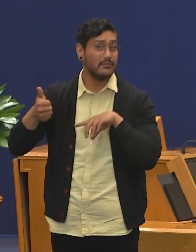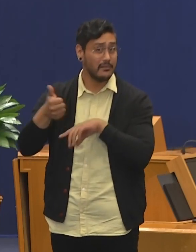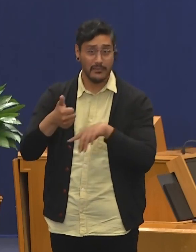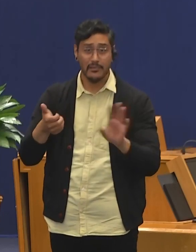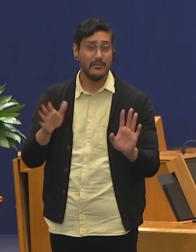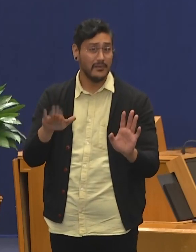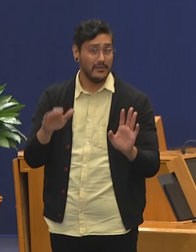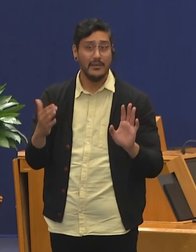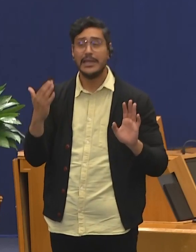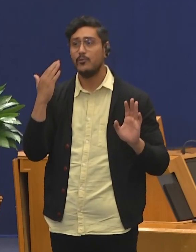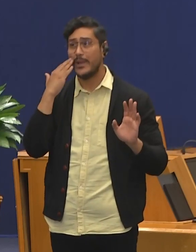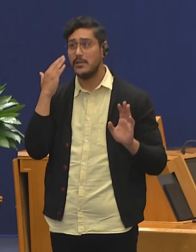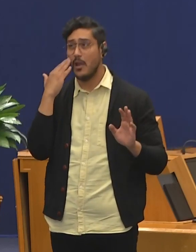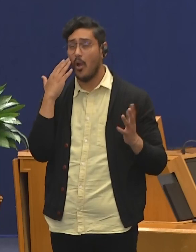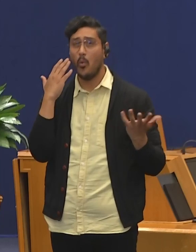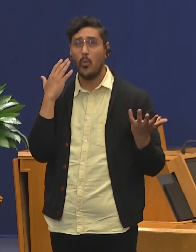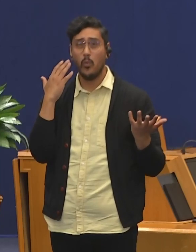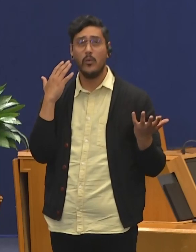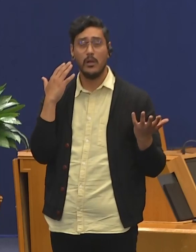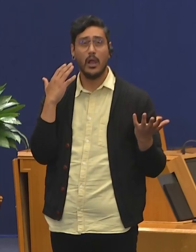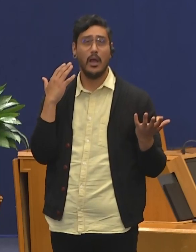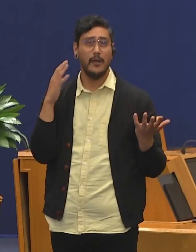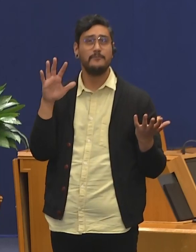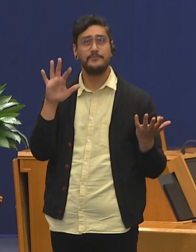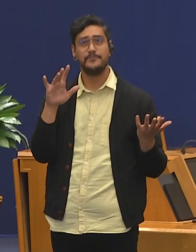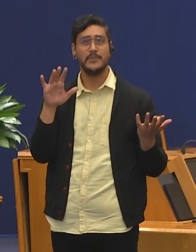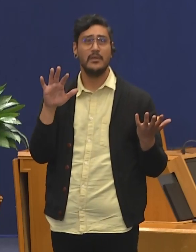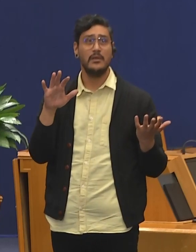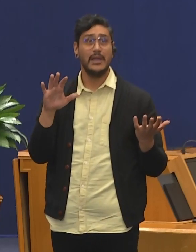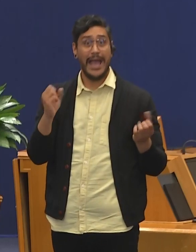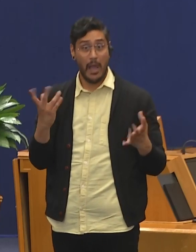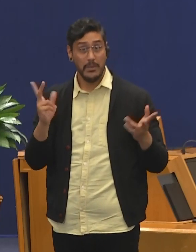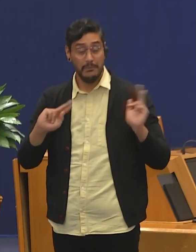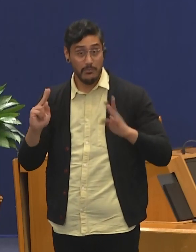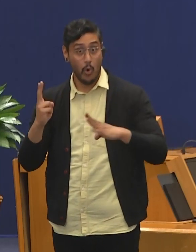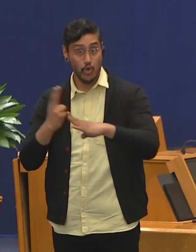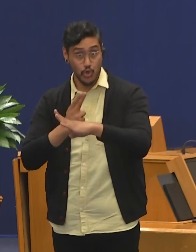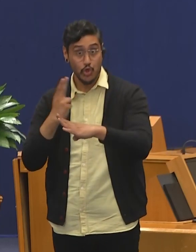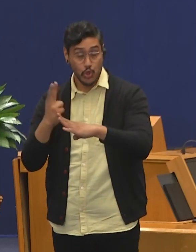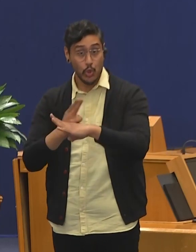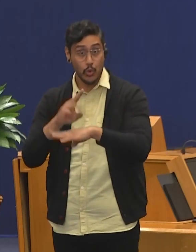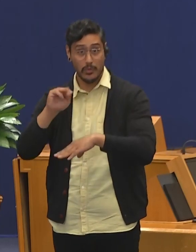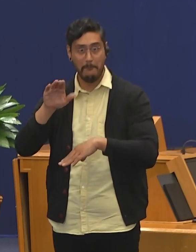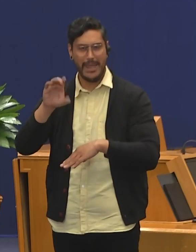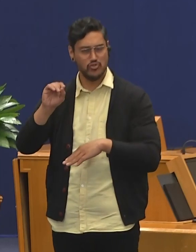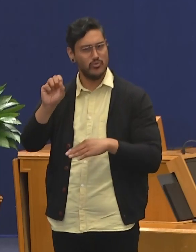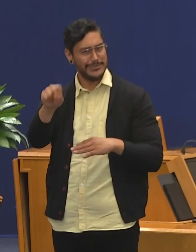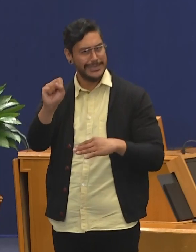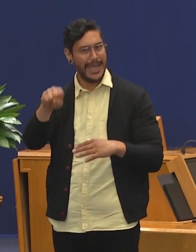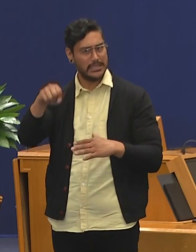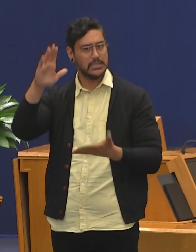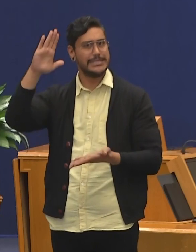ON THAT SERVICE. WE KNOW THAT OVERALL, THOUGH, THAT THE NUMBER OF PEOPLE THAT